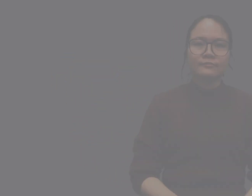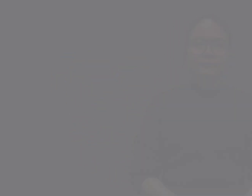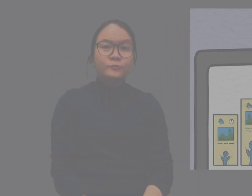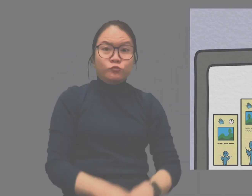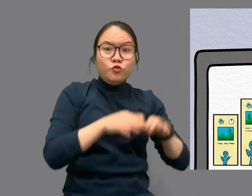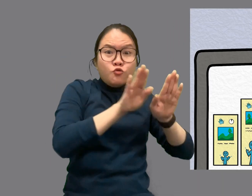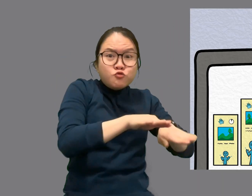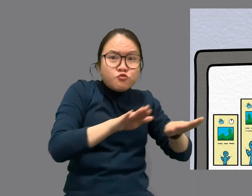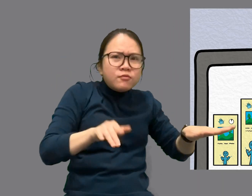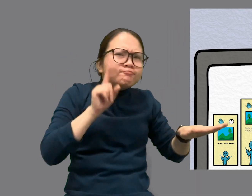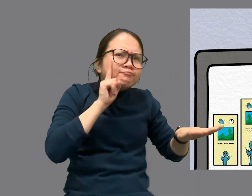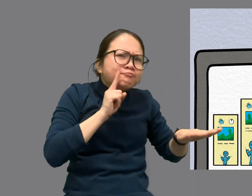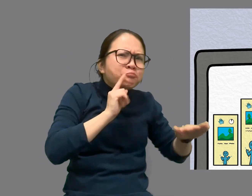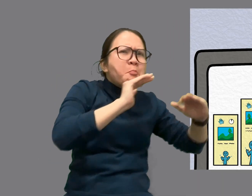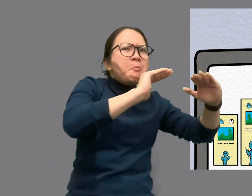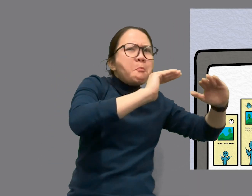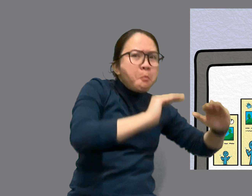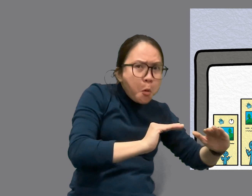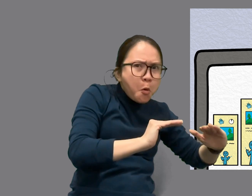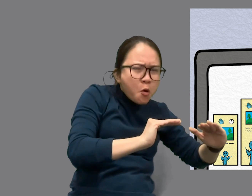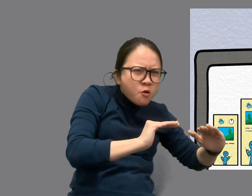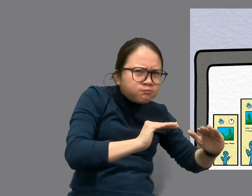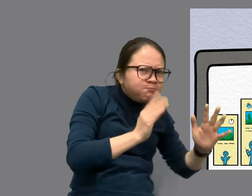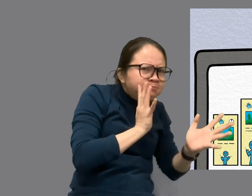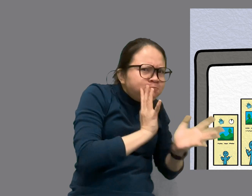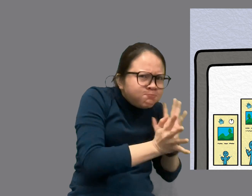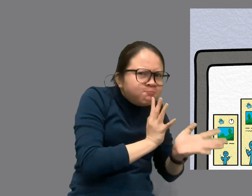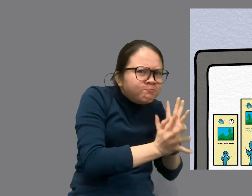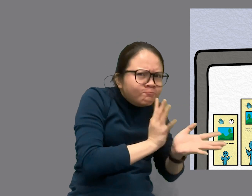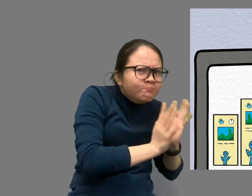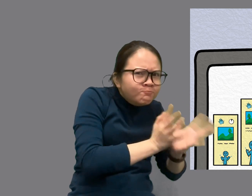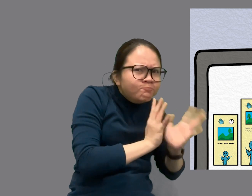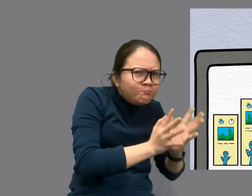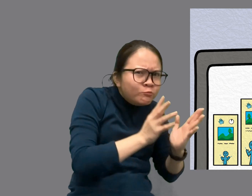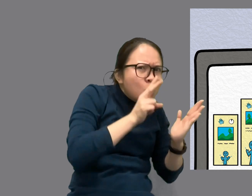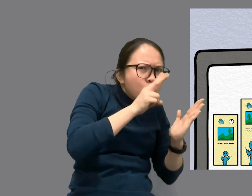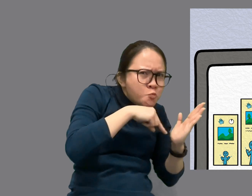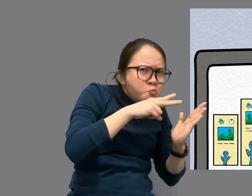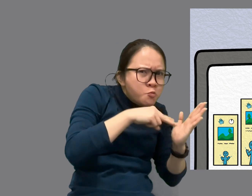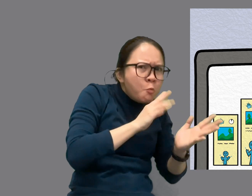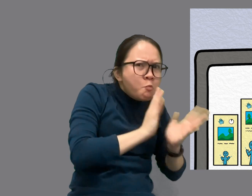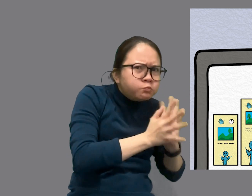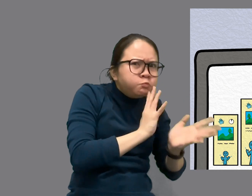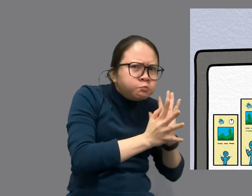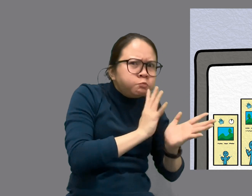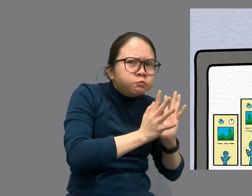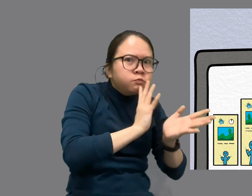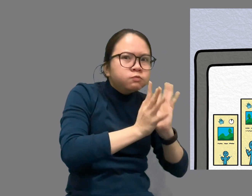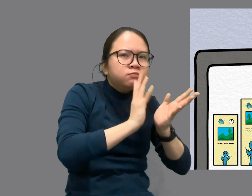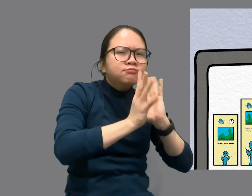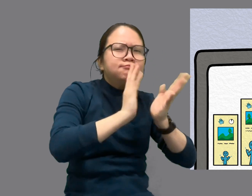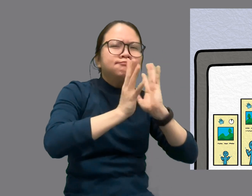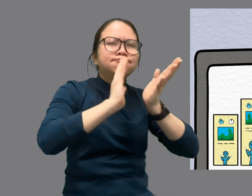There needs to be an increasing complexity of language and storybooks from Early Childhood